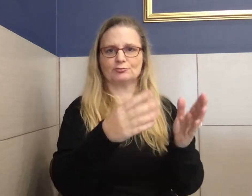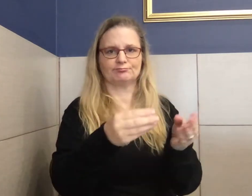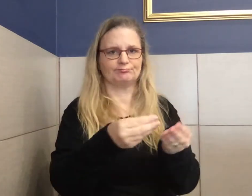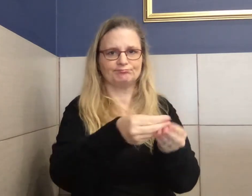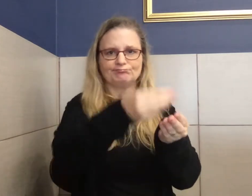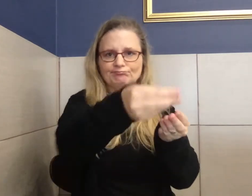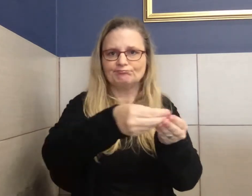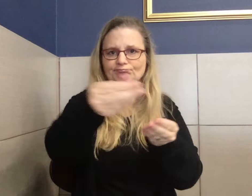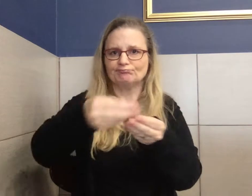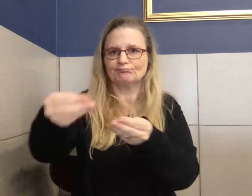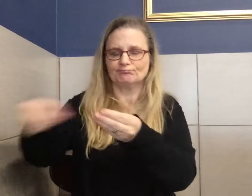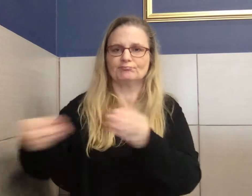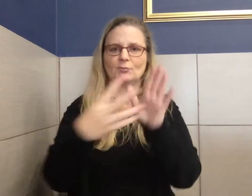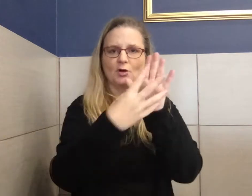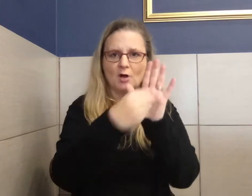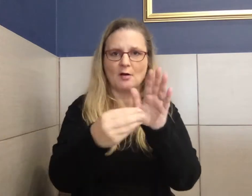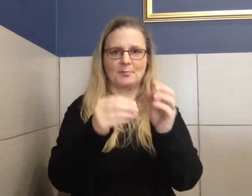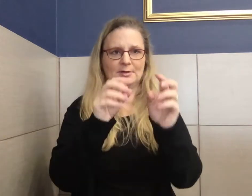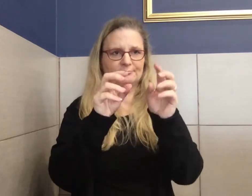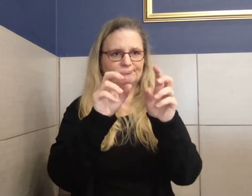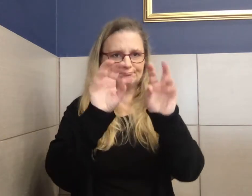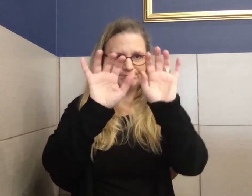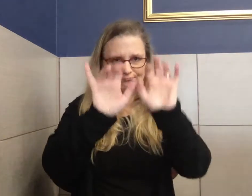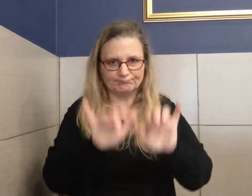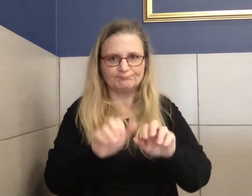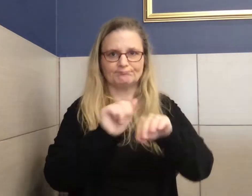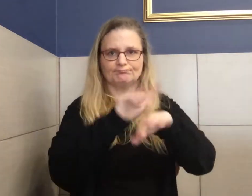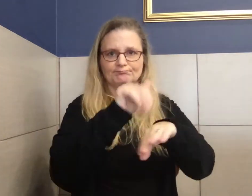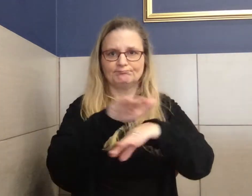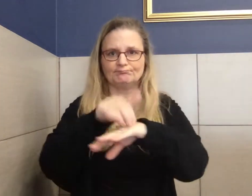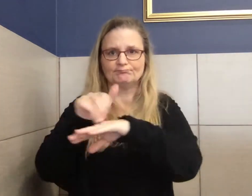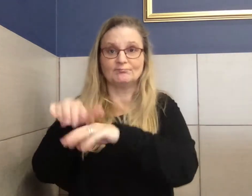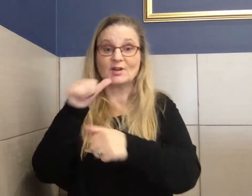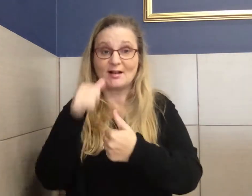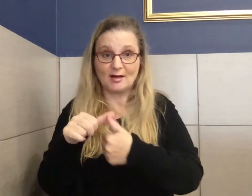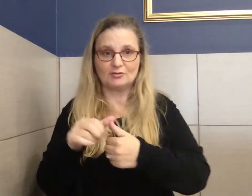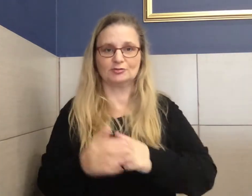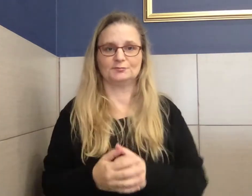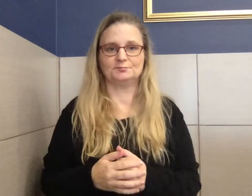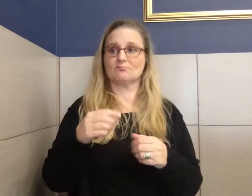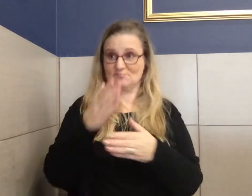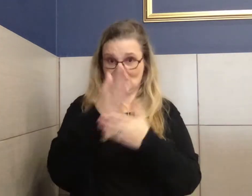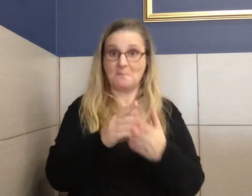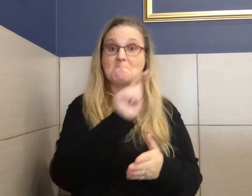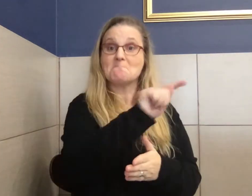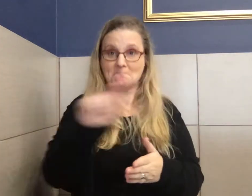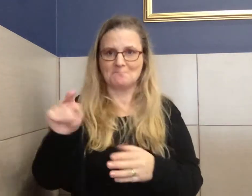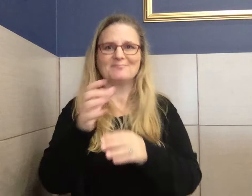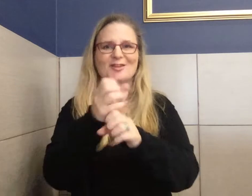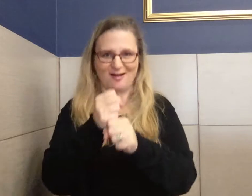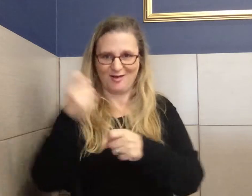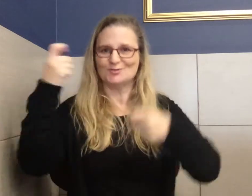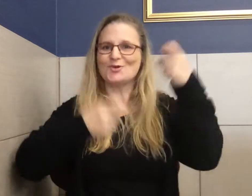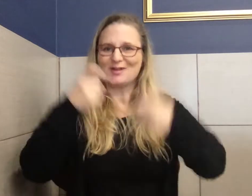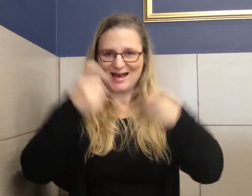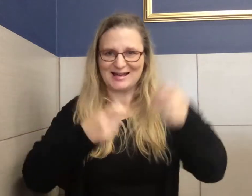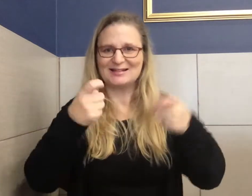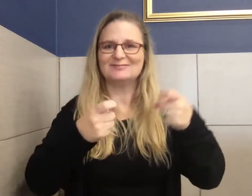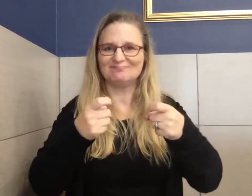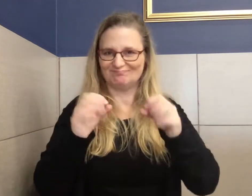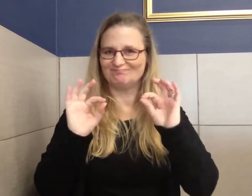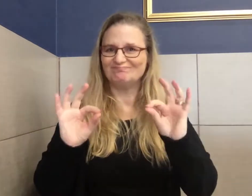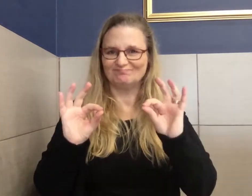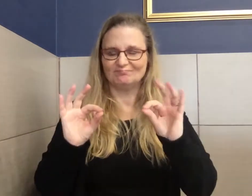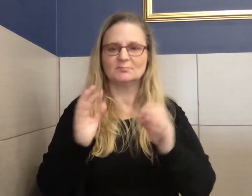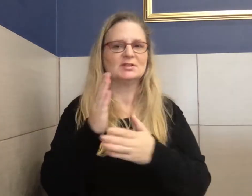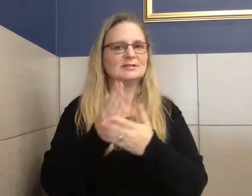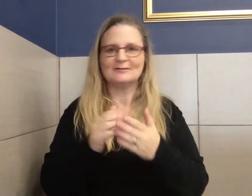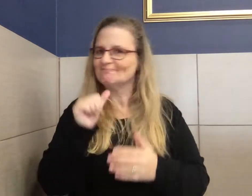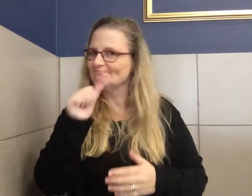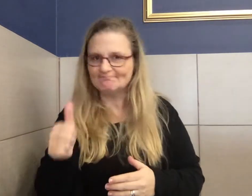And letters have gone out and the result is that we got some donations. But some provinces didn't get enough.